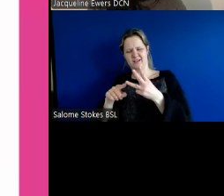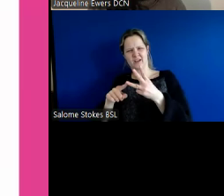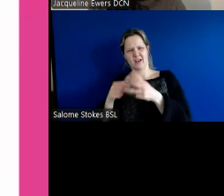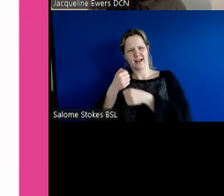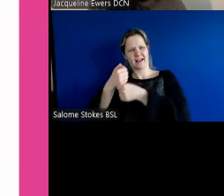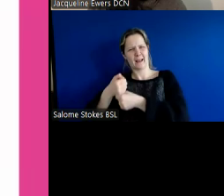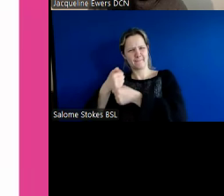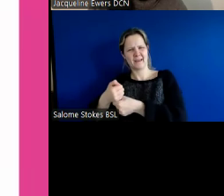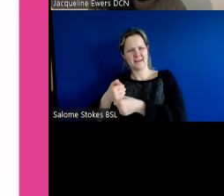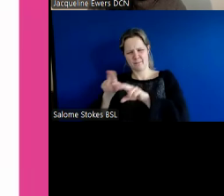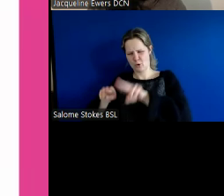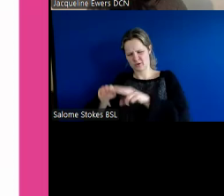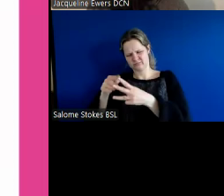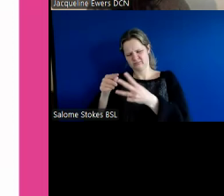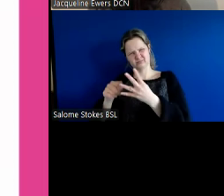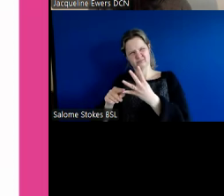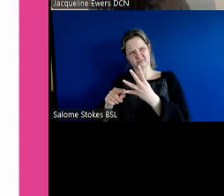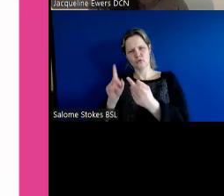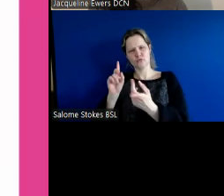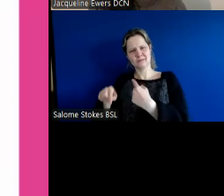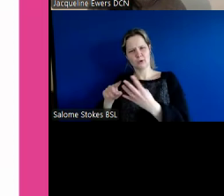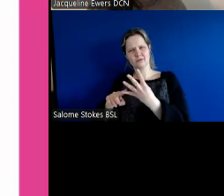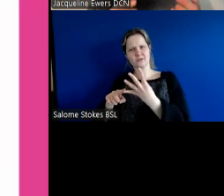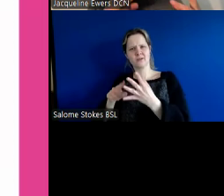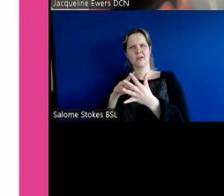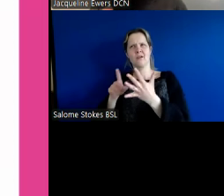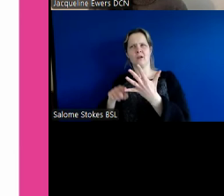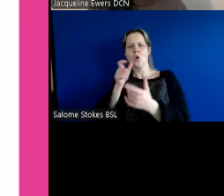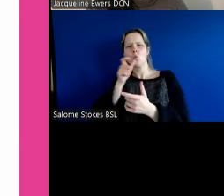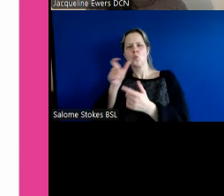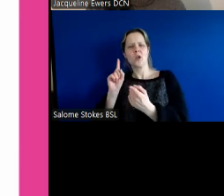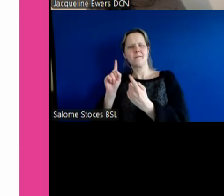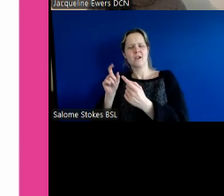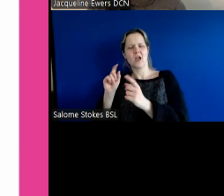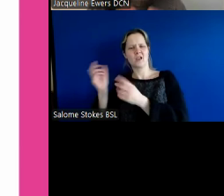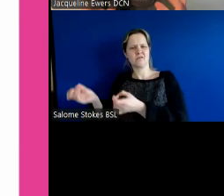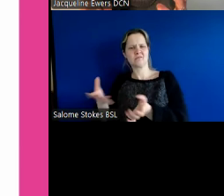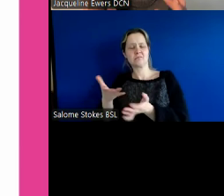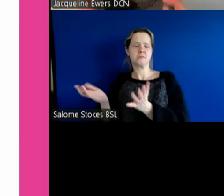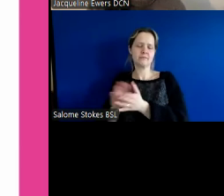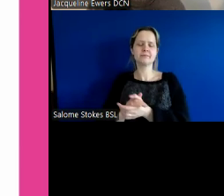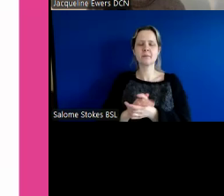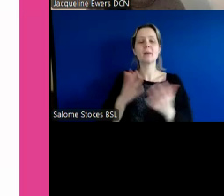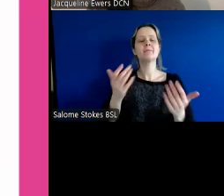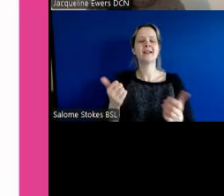and so on, WordFly. The great thing about email is that it's an owned channel.